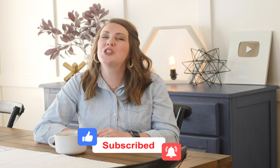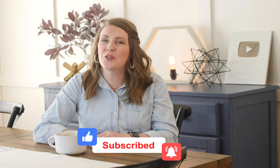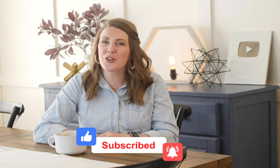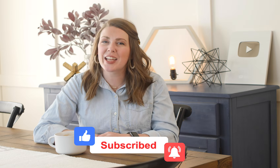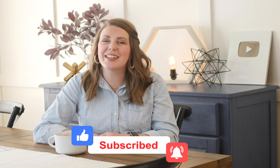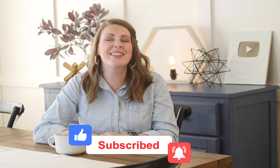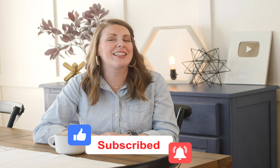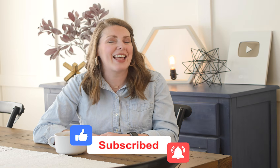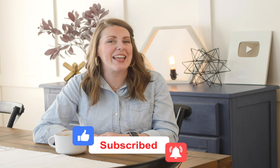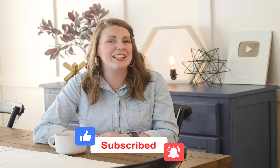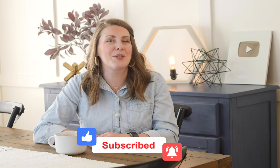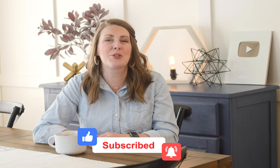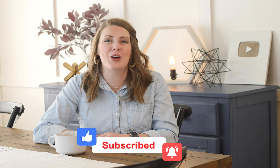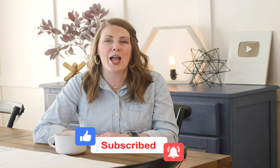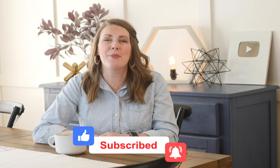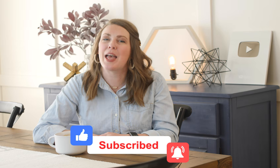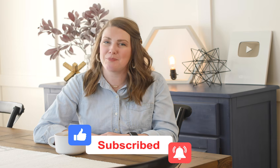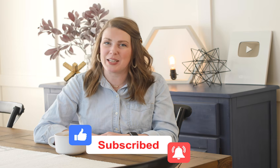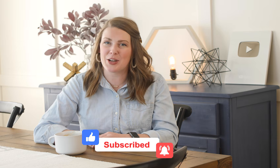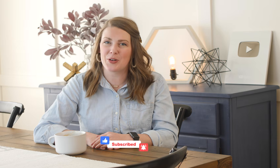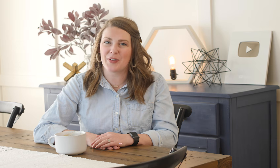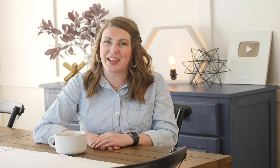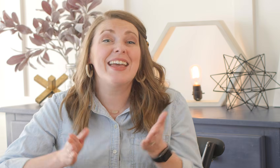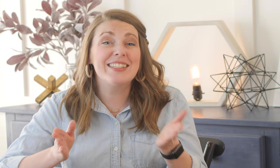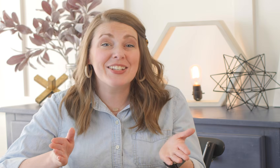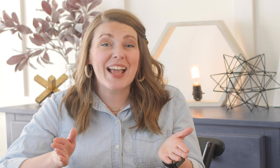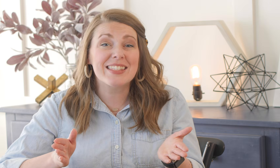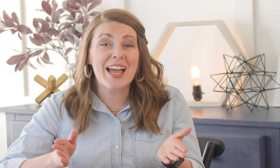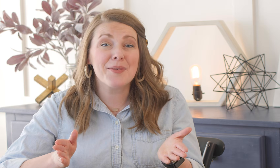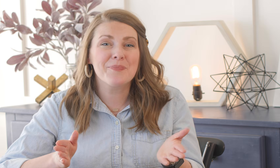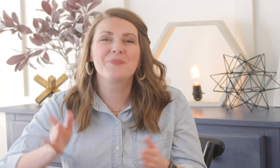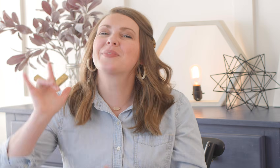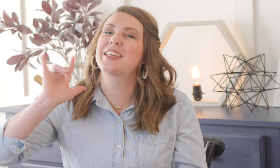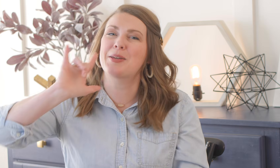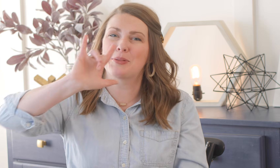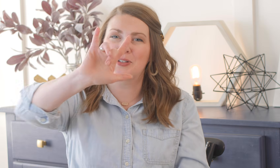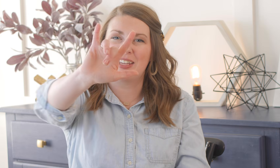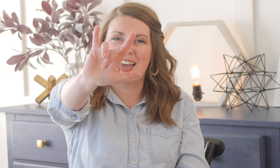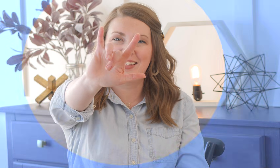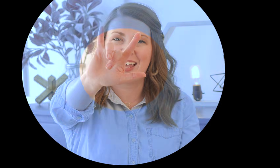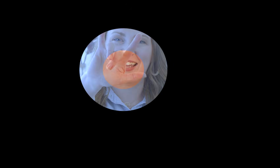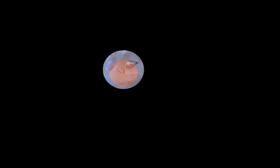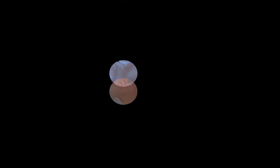don't forget to like, subscribe, and be notified until next time keep learning how to sign 🤟🏼